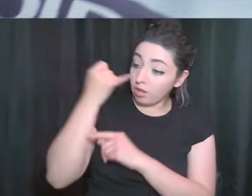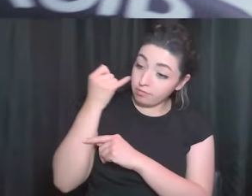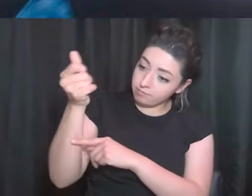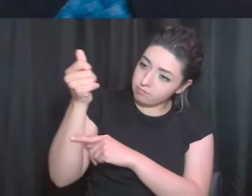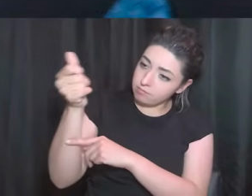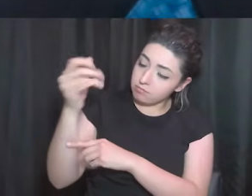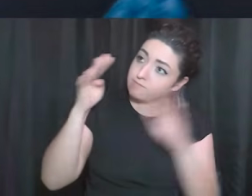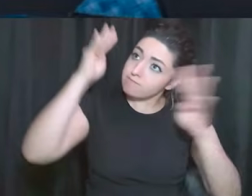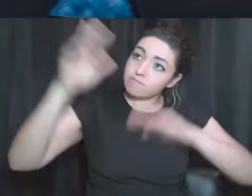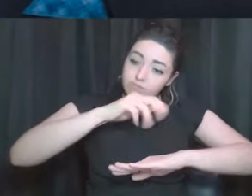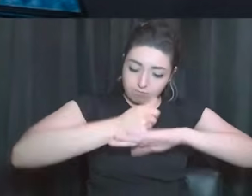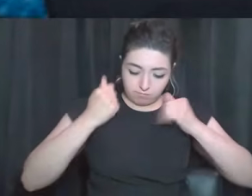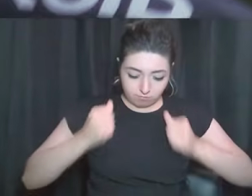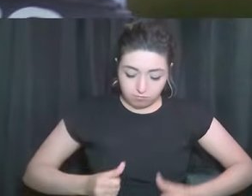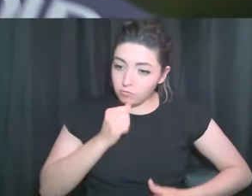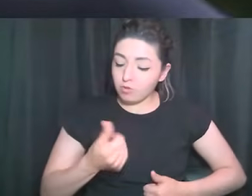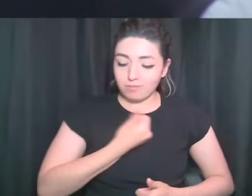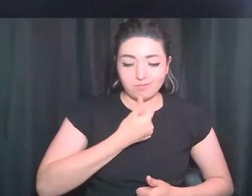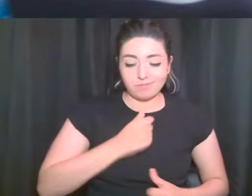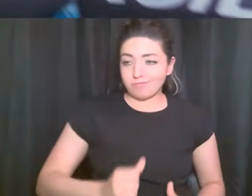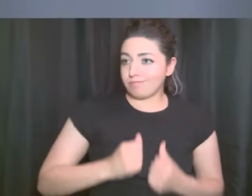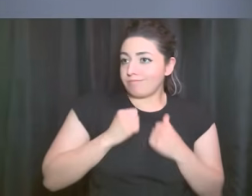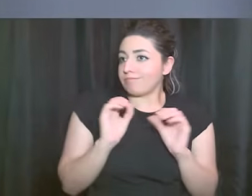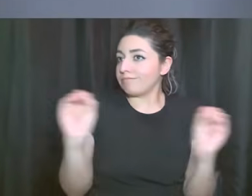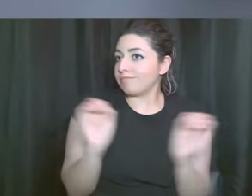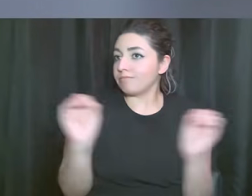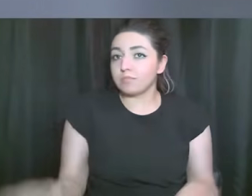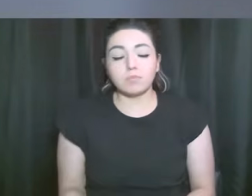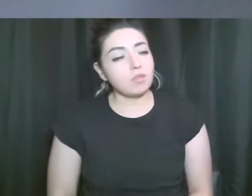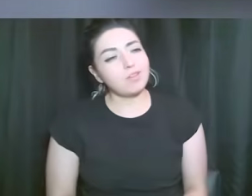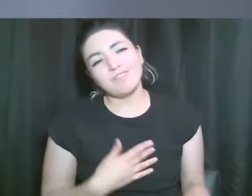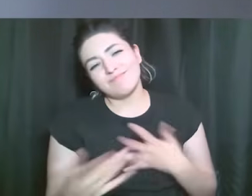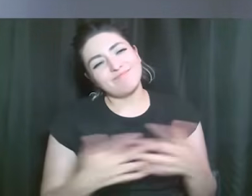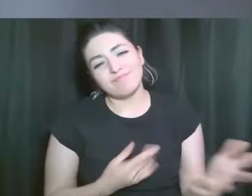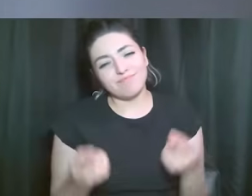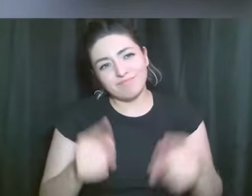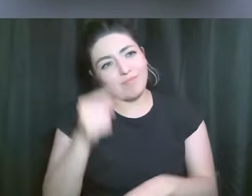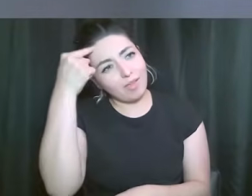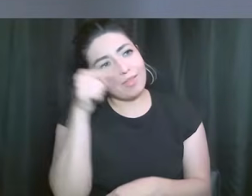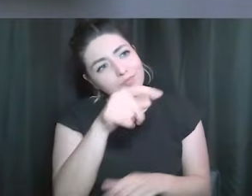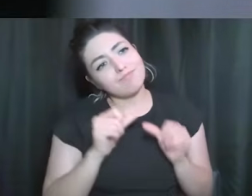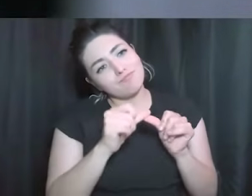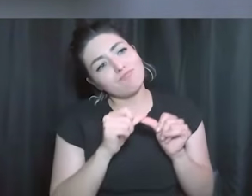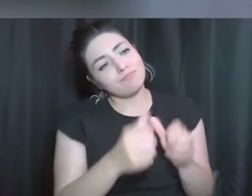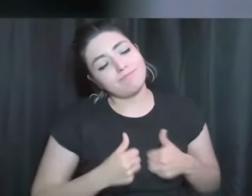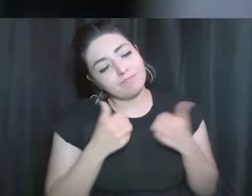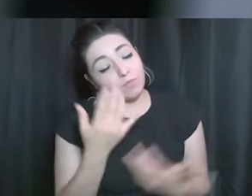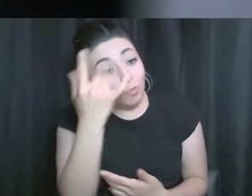and now you get to screw me over like all the humans that came before you. Well. I suppose it's encouraging to know that you would treat me with equal vitriol